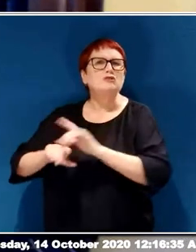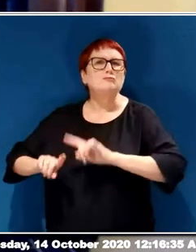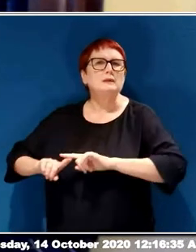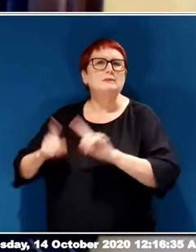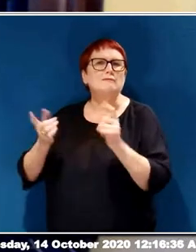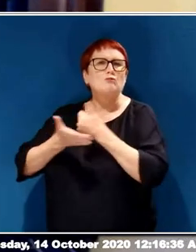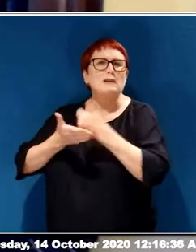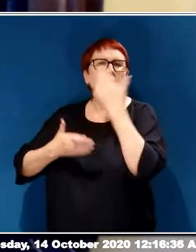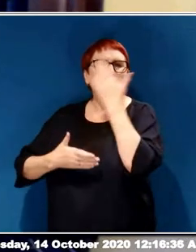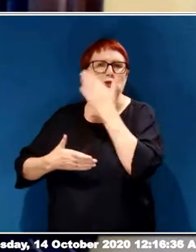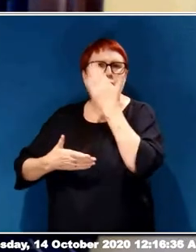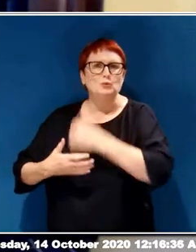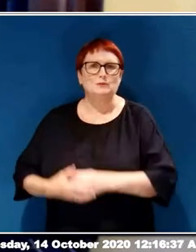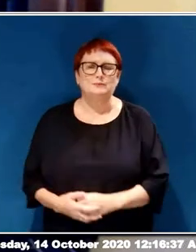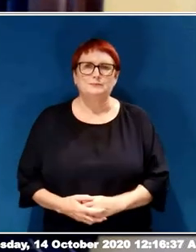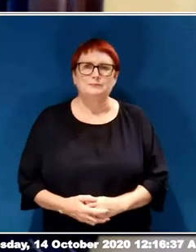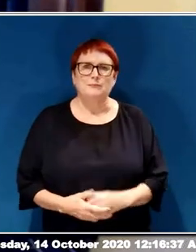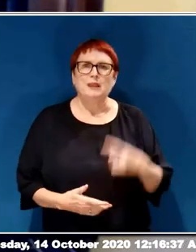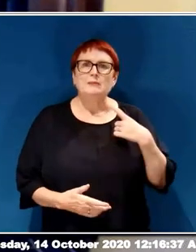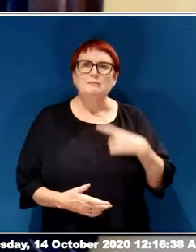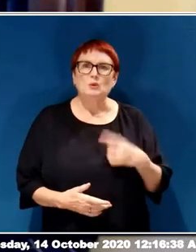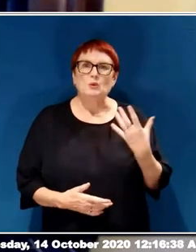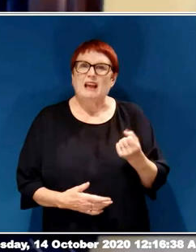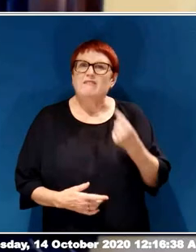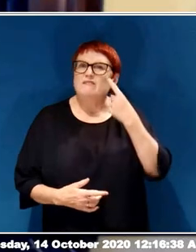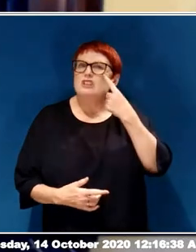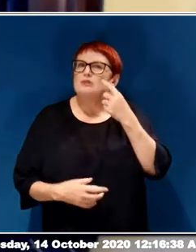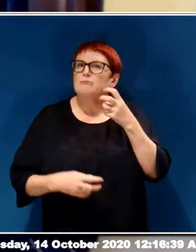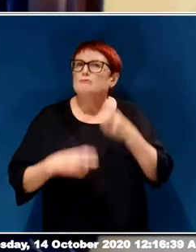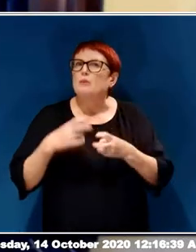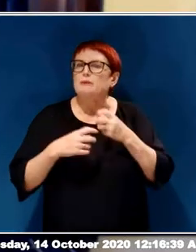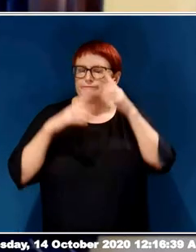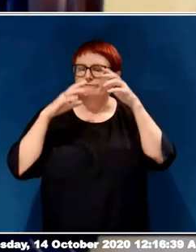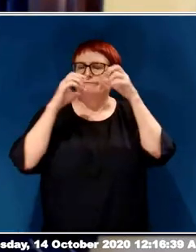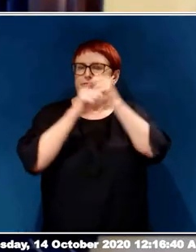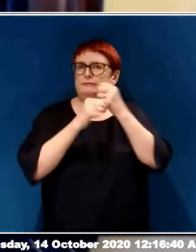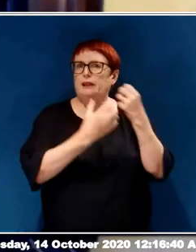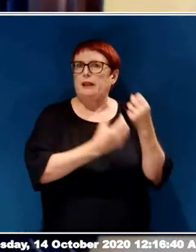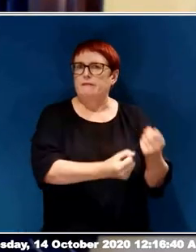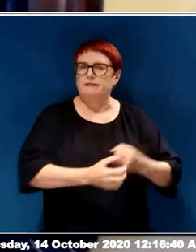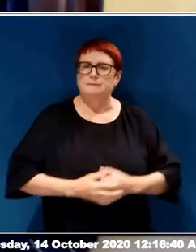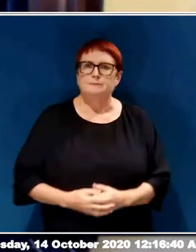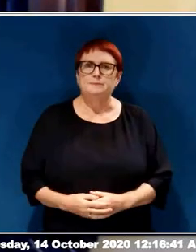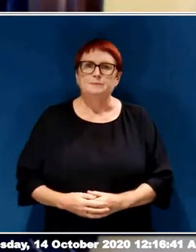vision impairment. It was seen to be what restricted their participation in